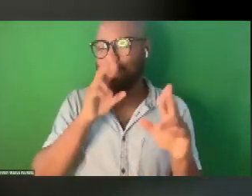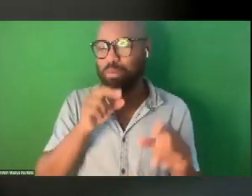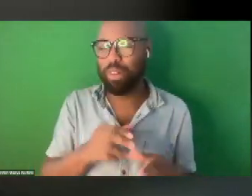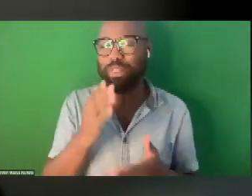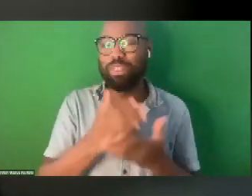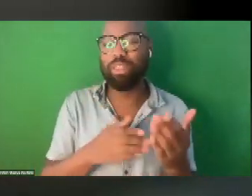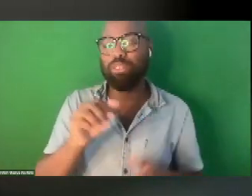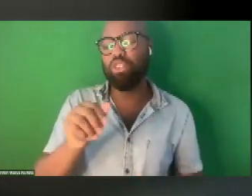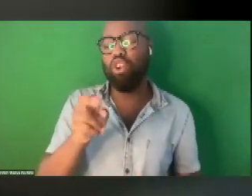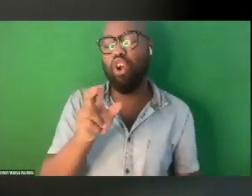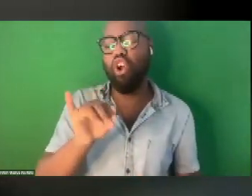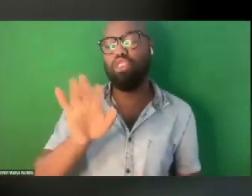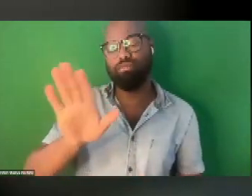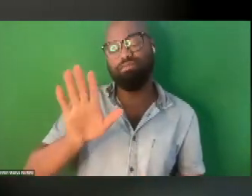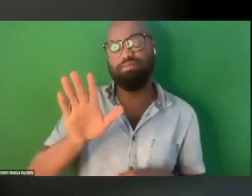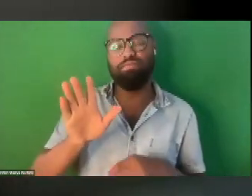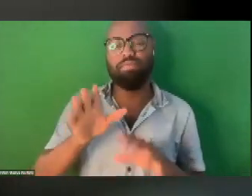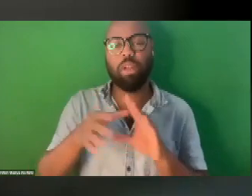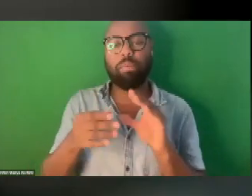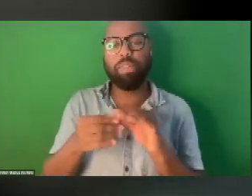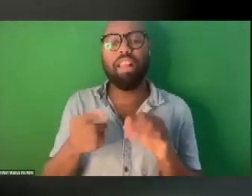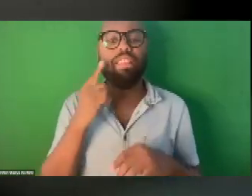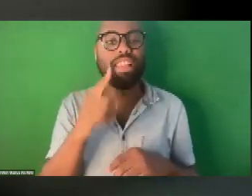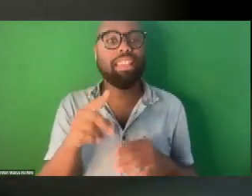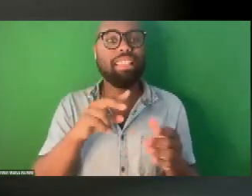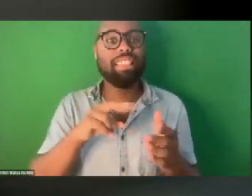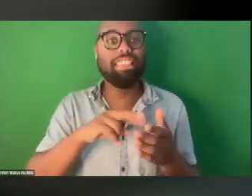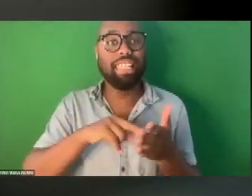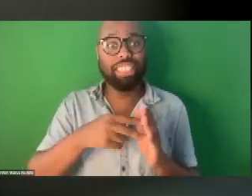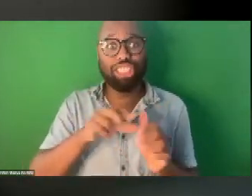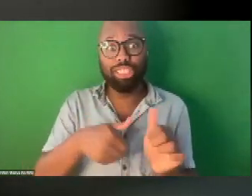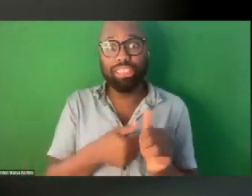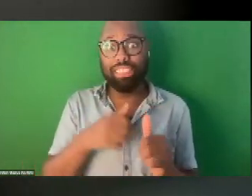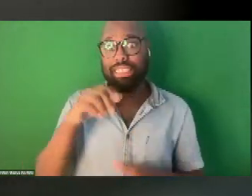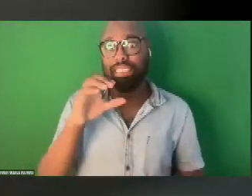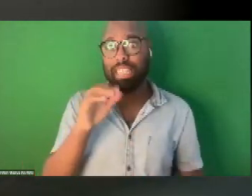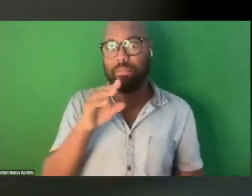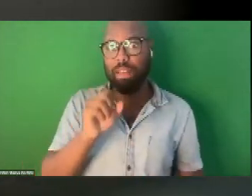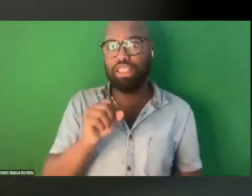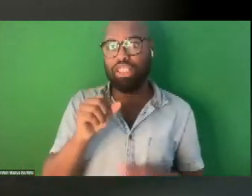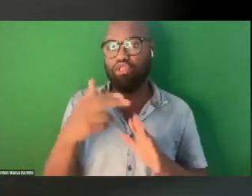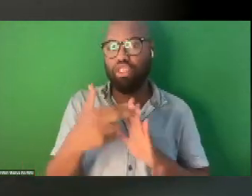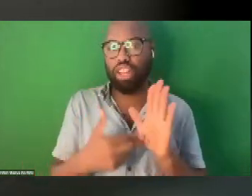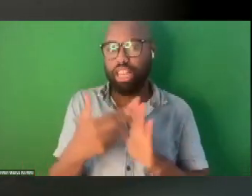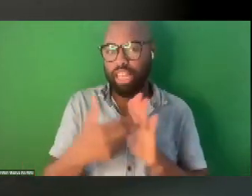I think the intention of CMSs regulations are proposed rule setting are good,